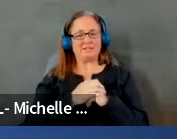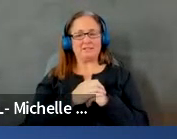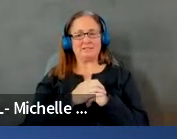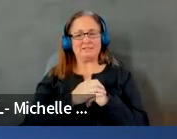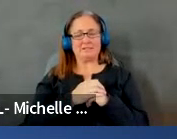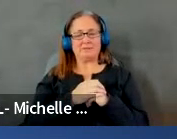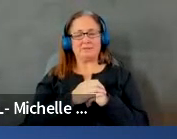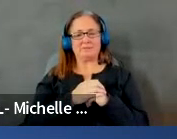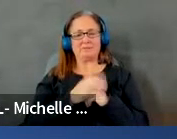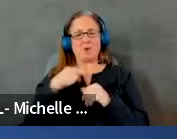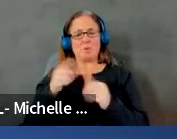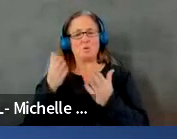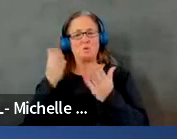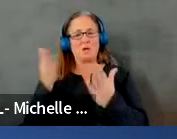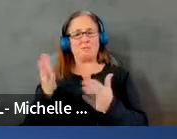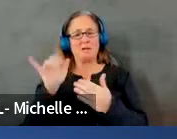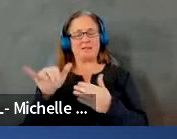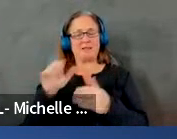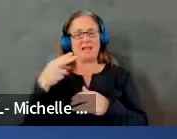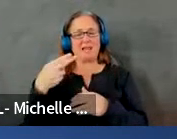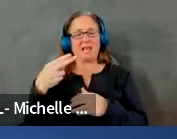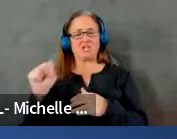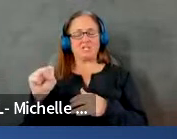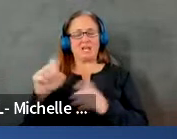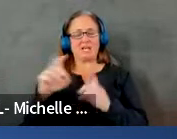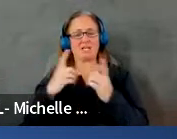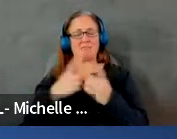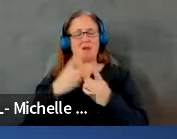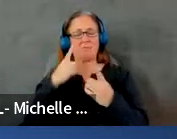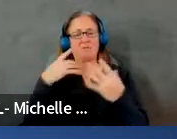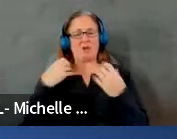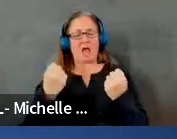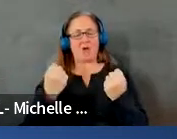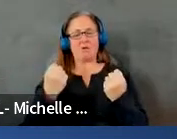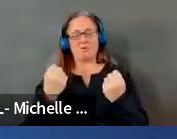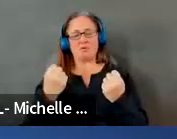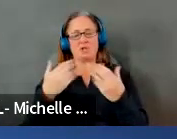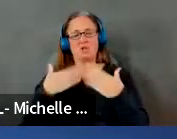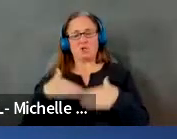So we recommend that HHS, departments of Health and Human Services, consider recommending that